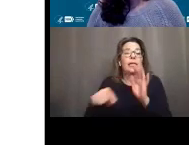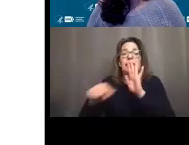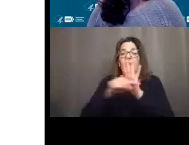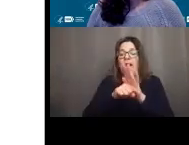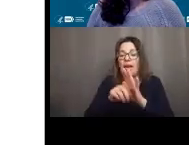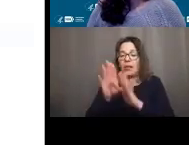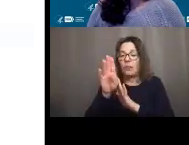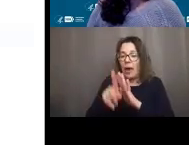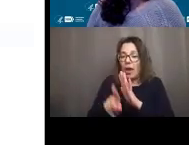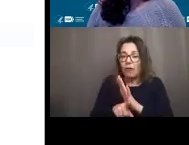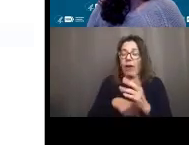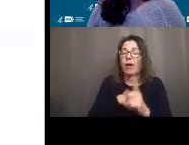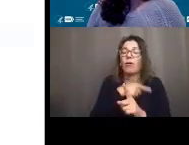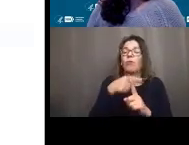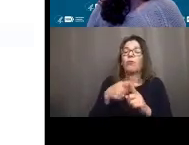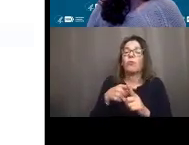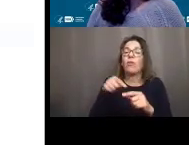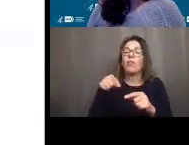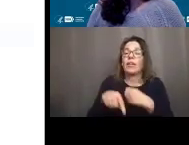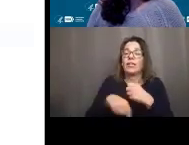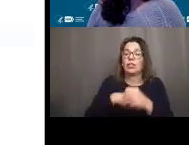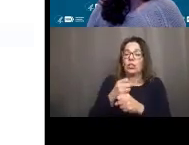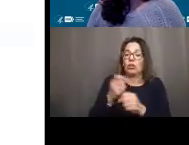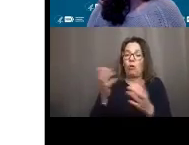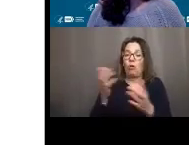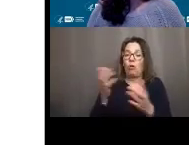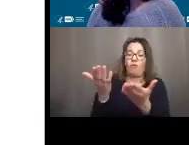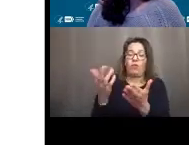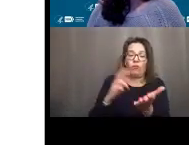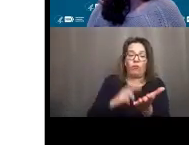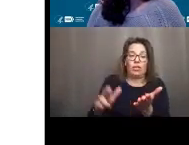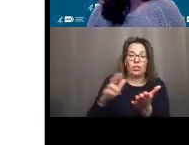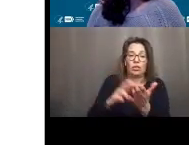though it was on the previous slide. They are quite substantial.